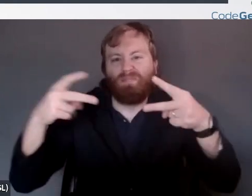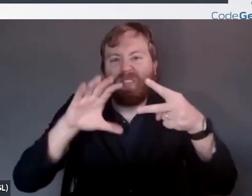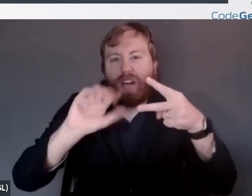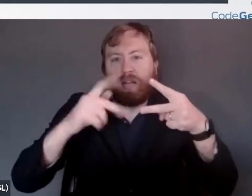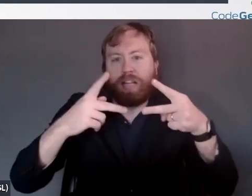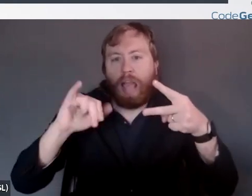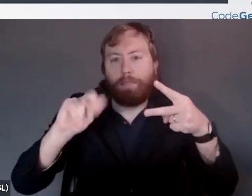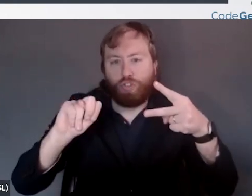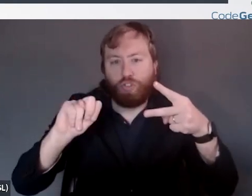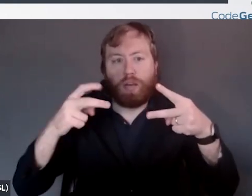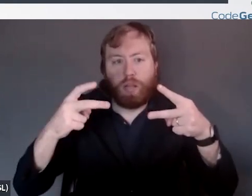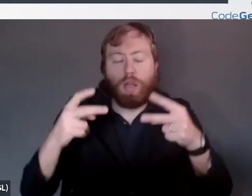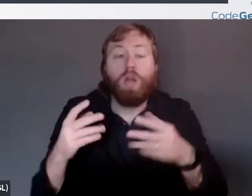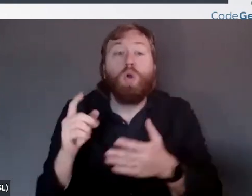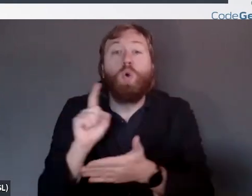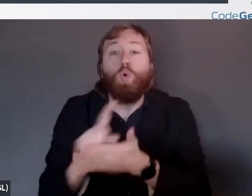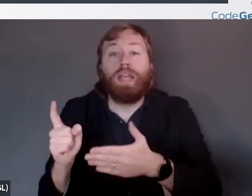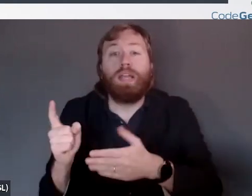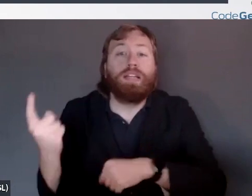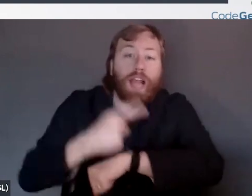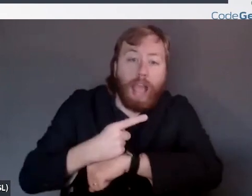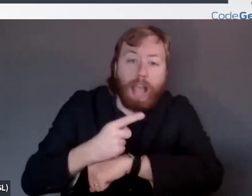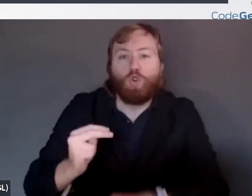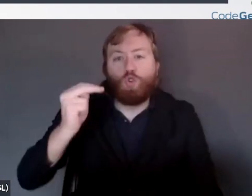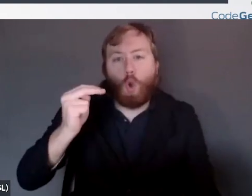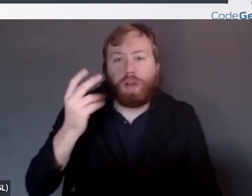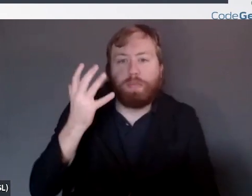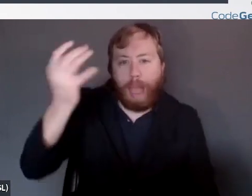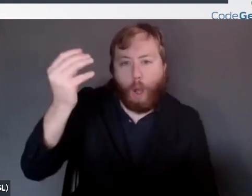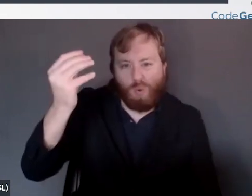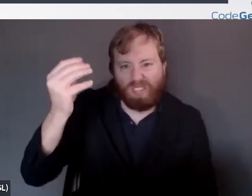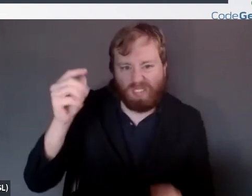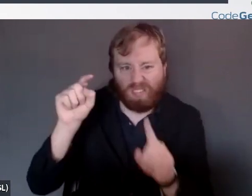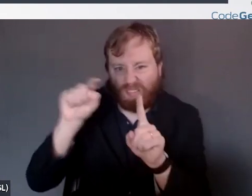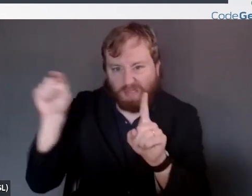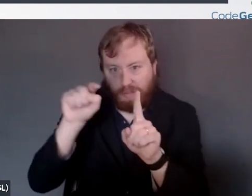and it says Weekdays Northbound. The next thing is a table head,